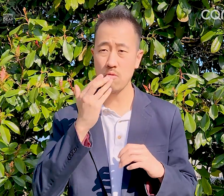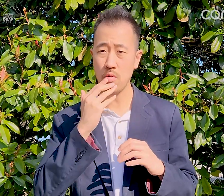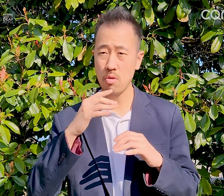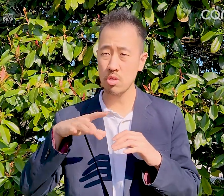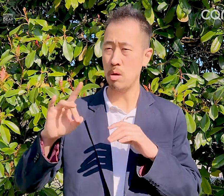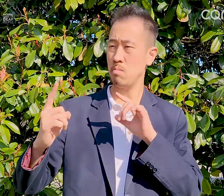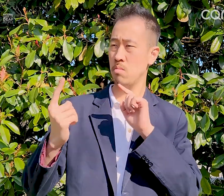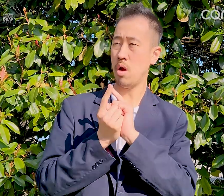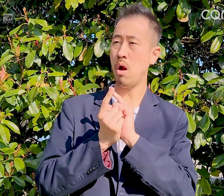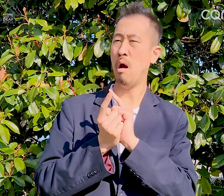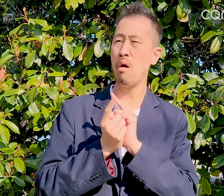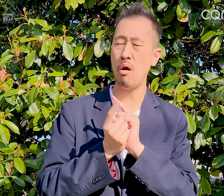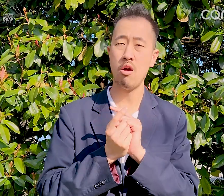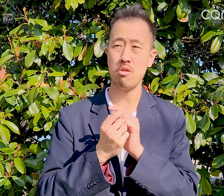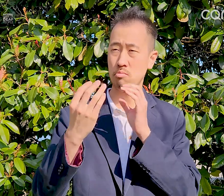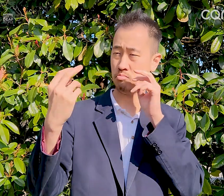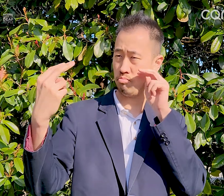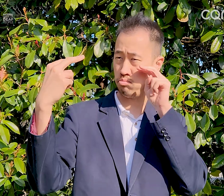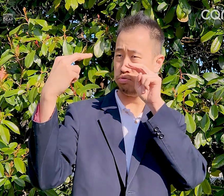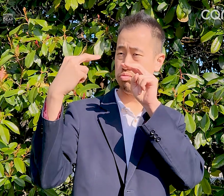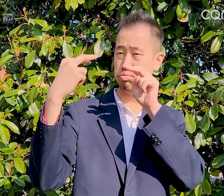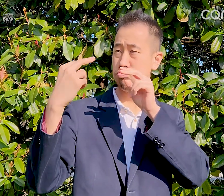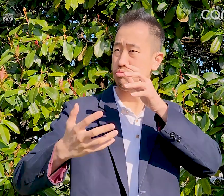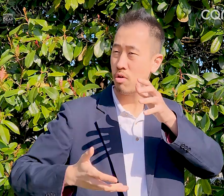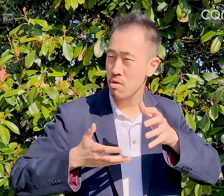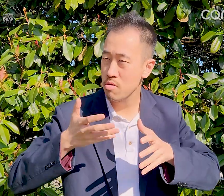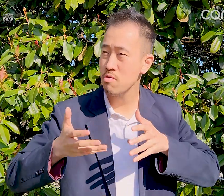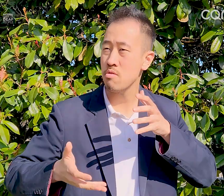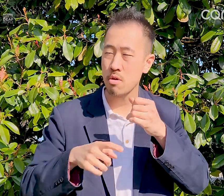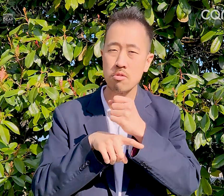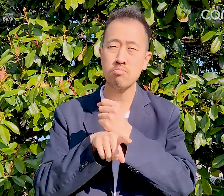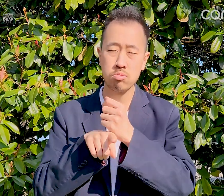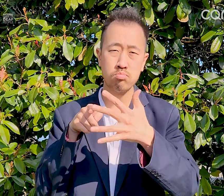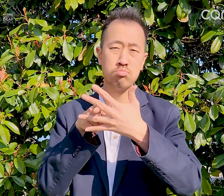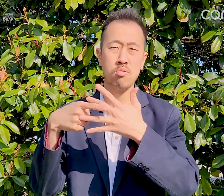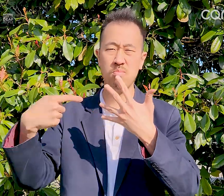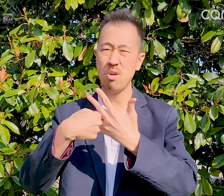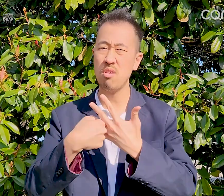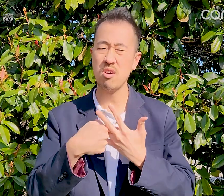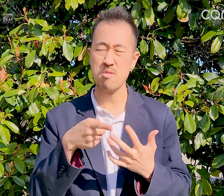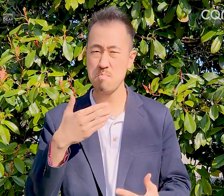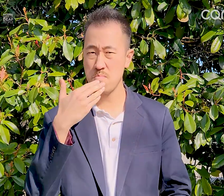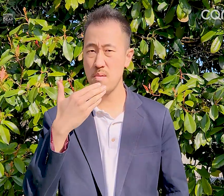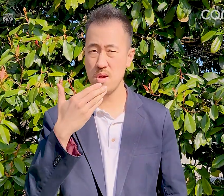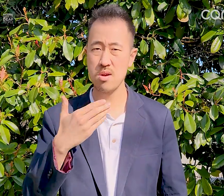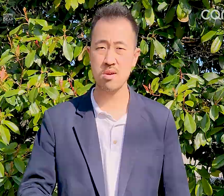even if we meet Deaf individuals from that country for the first time, we can start communicating effectively using our eyes and sign language.